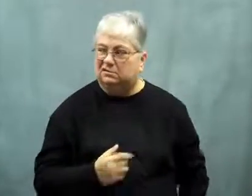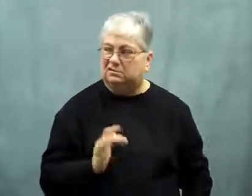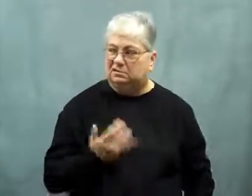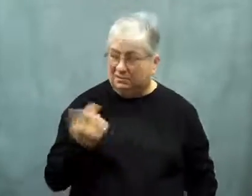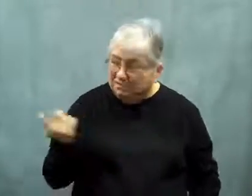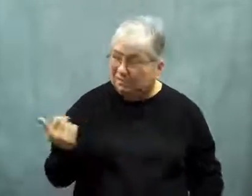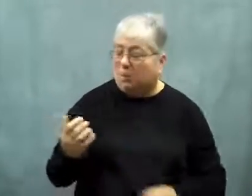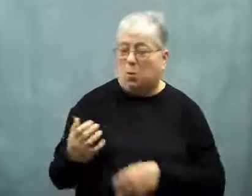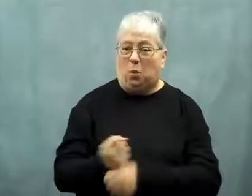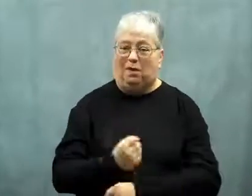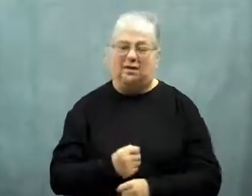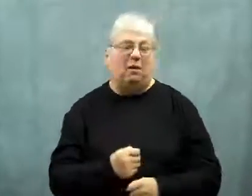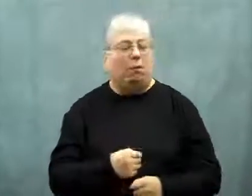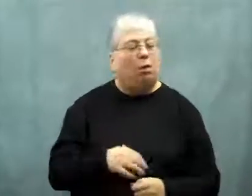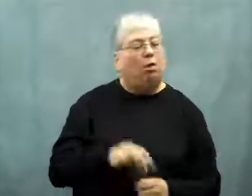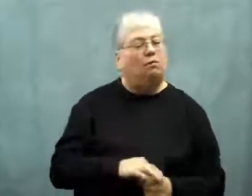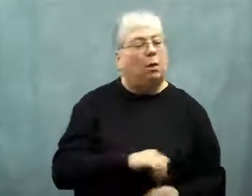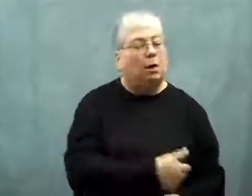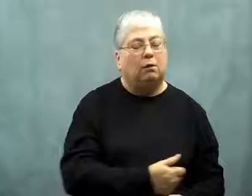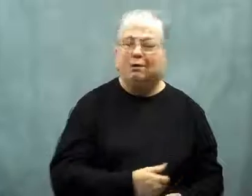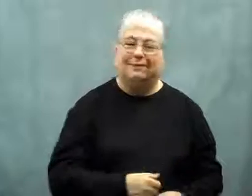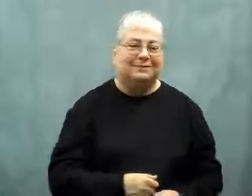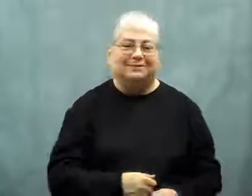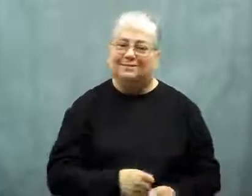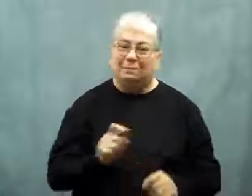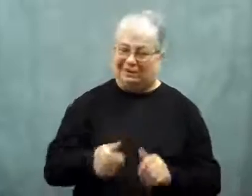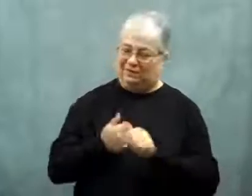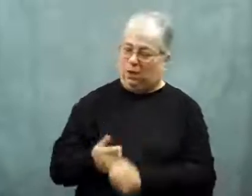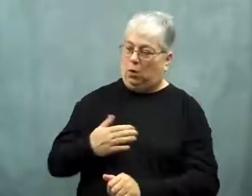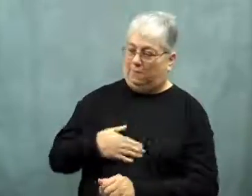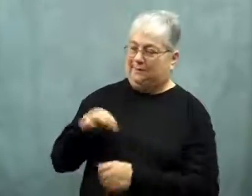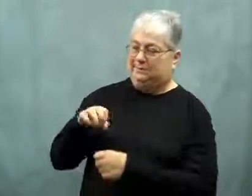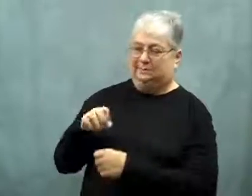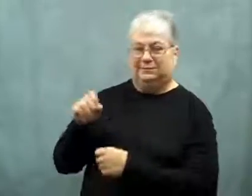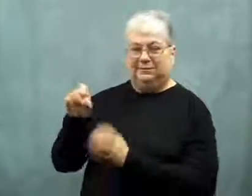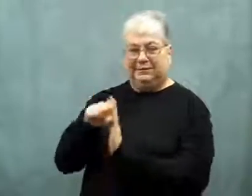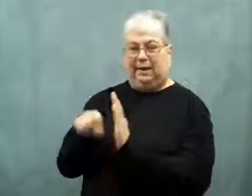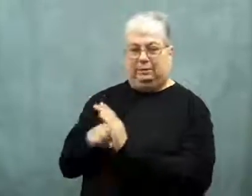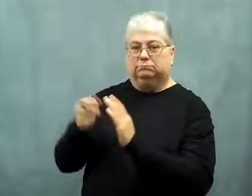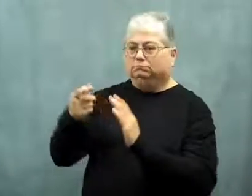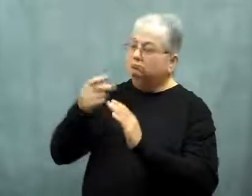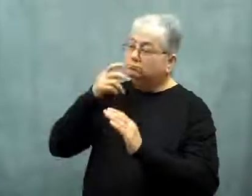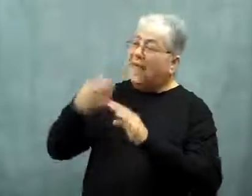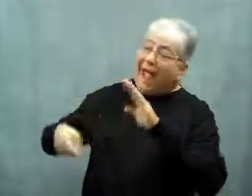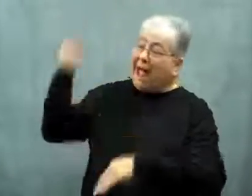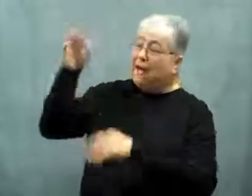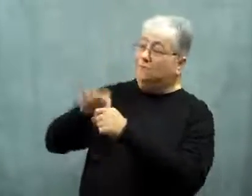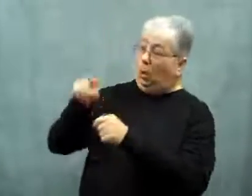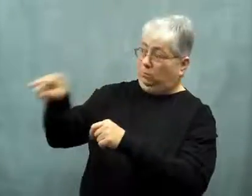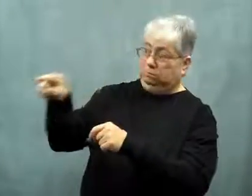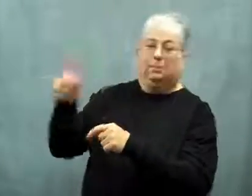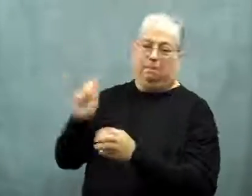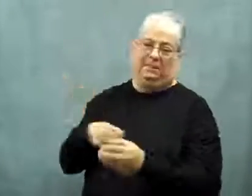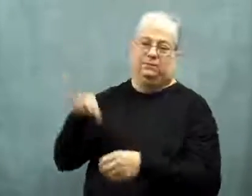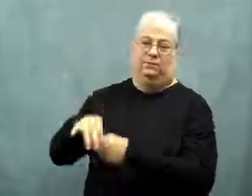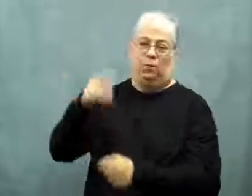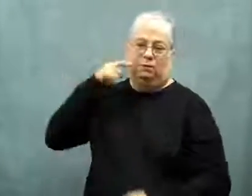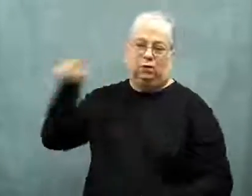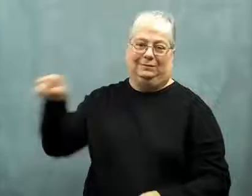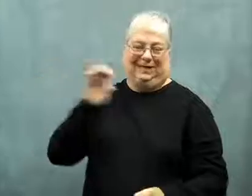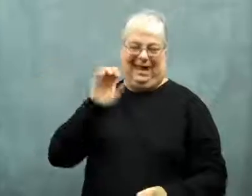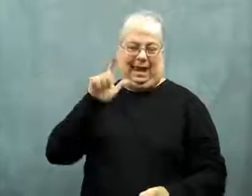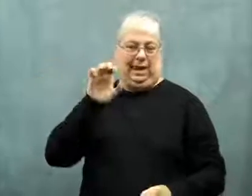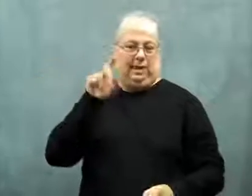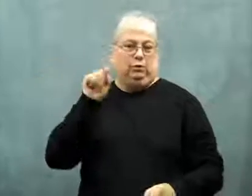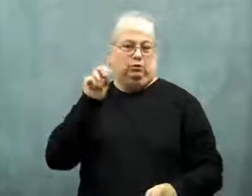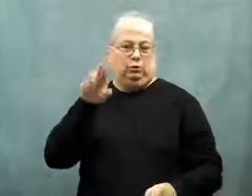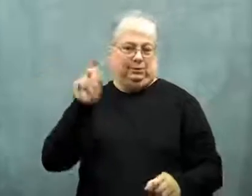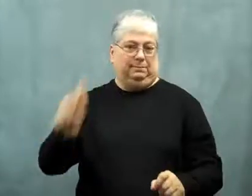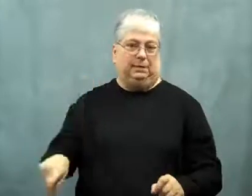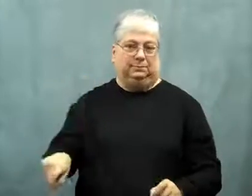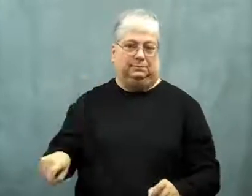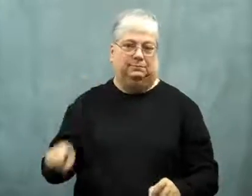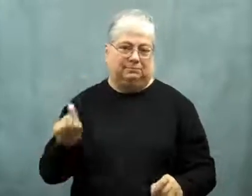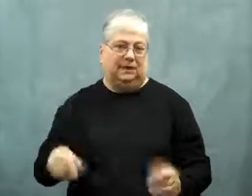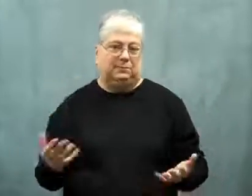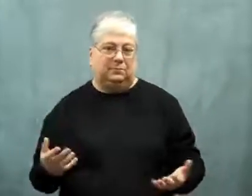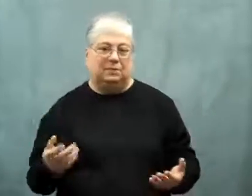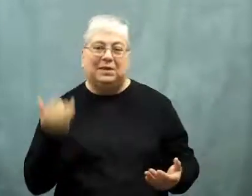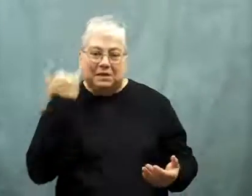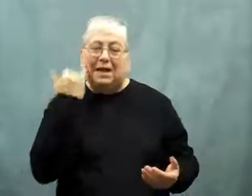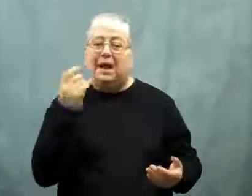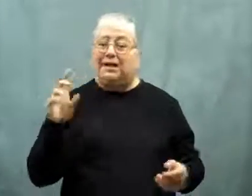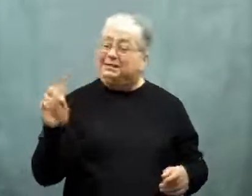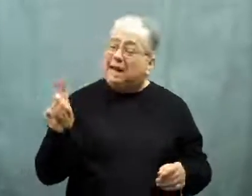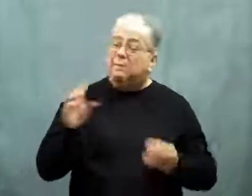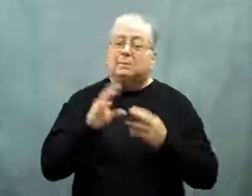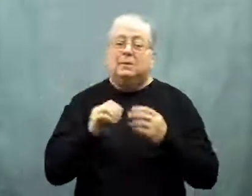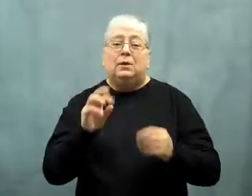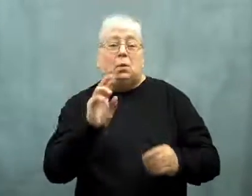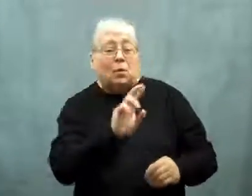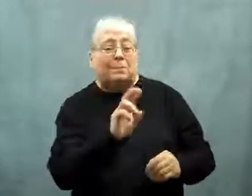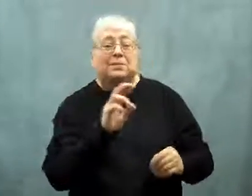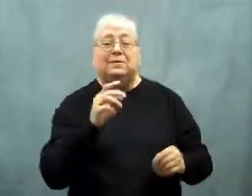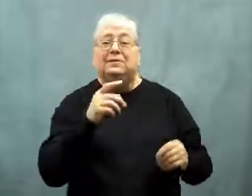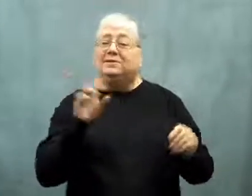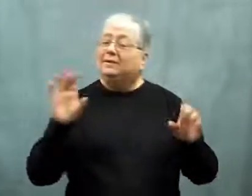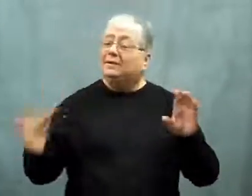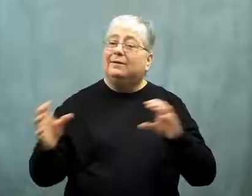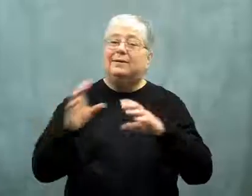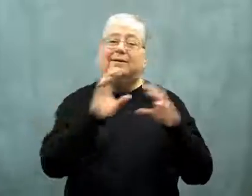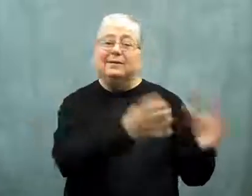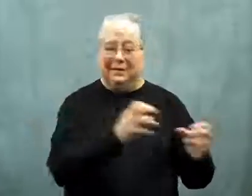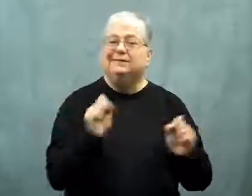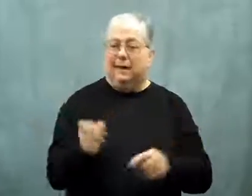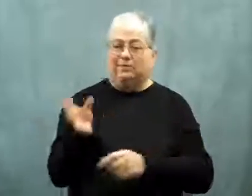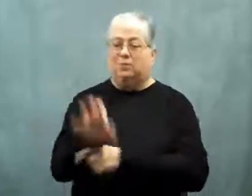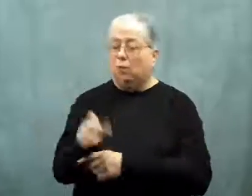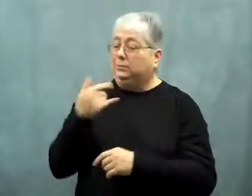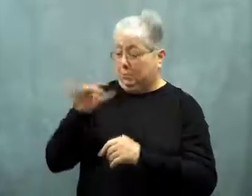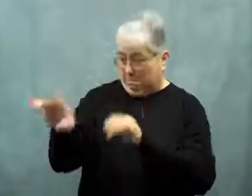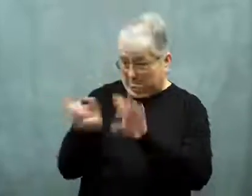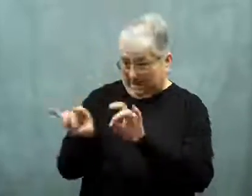The electors must vote for their state's winning candidate and can't change it.